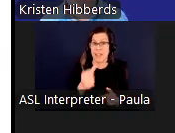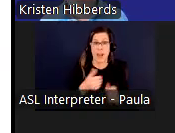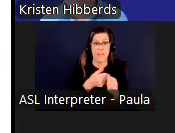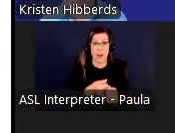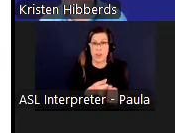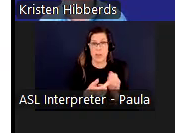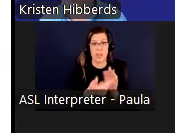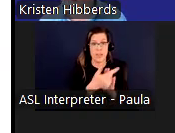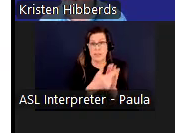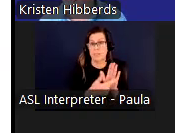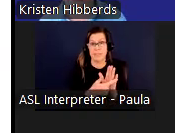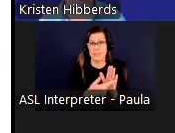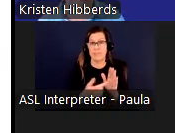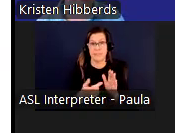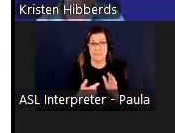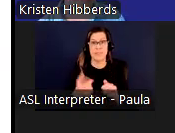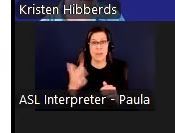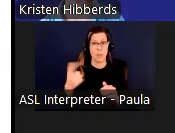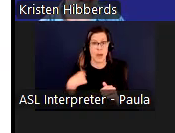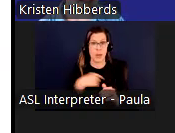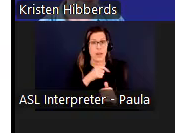which is why we are updating this process.